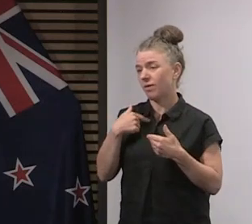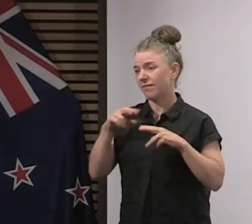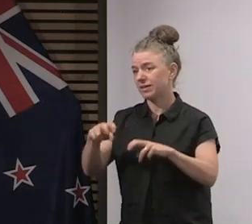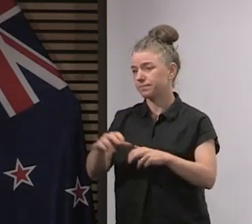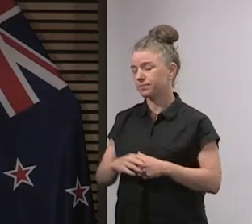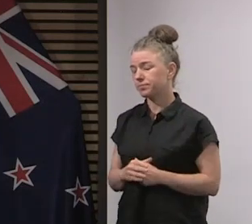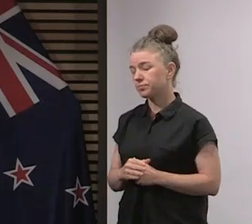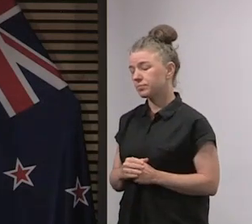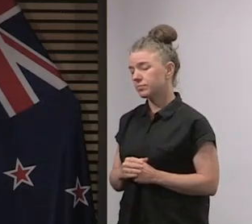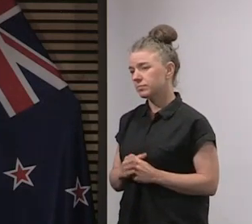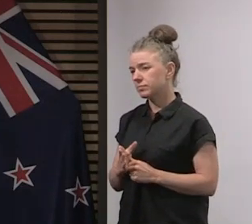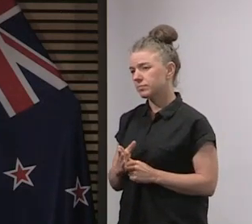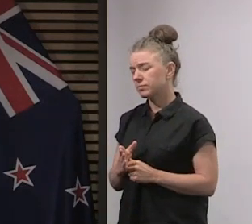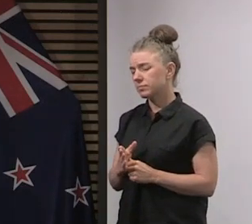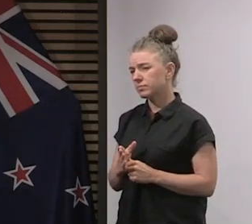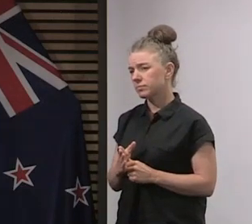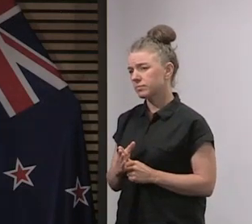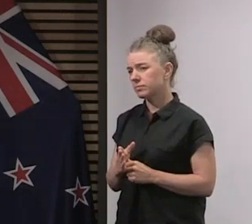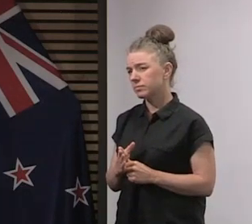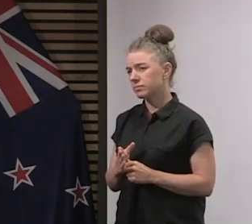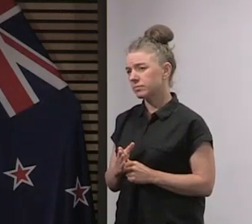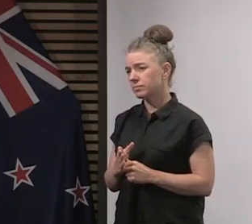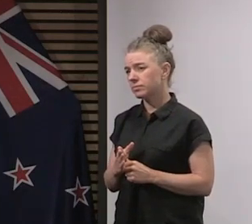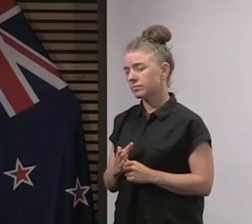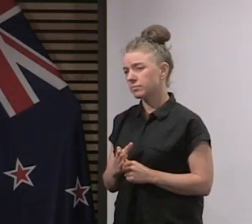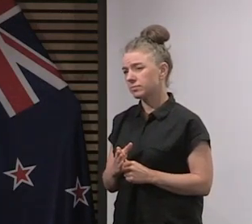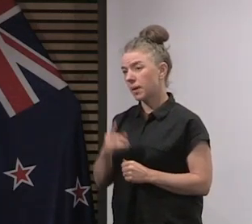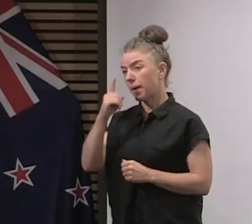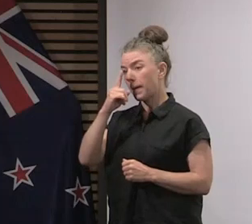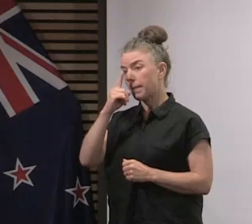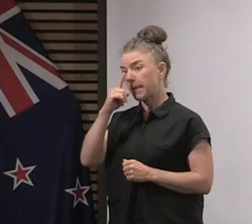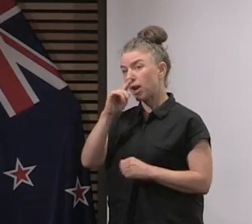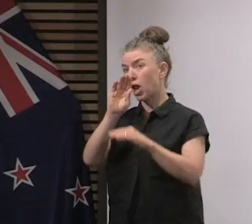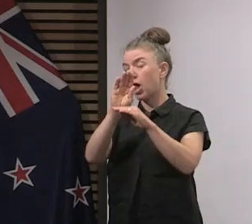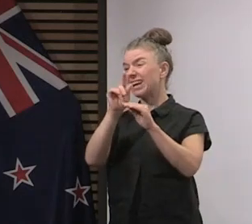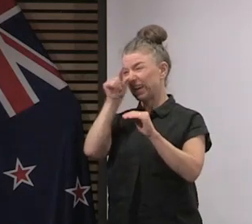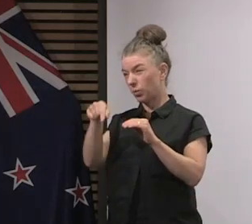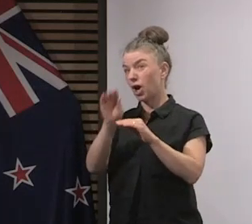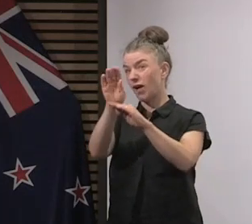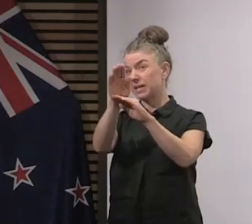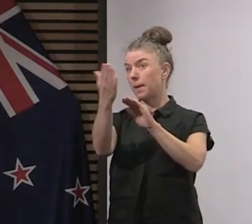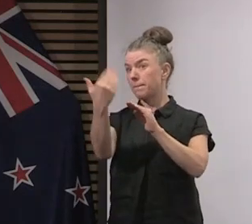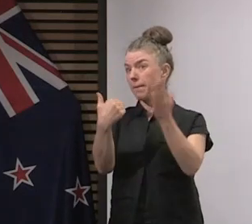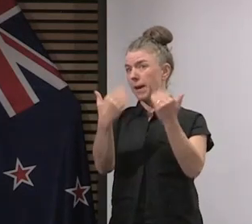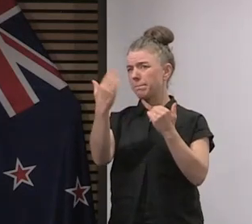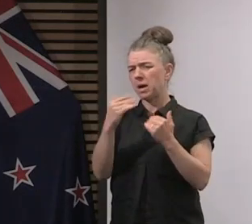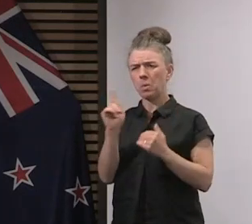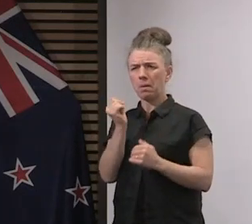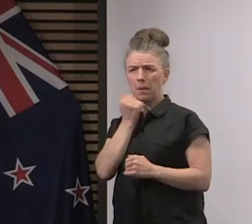might feel the information could be coming out more quickly. ..advice on the number of Kiwis returning back from